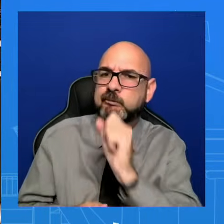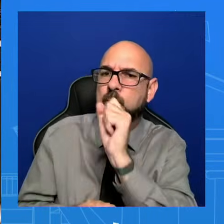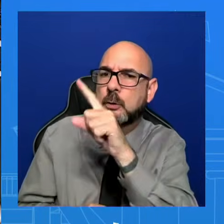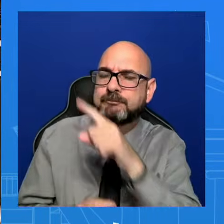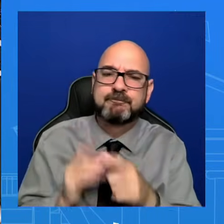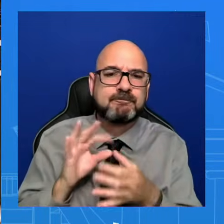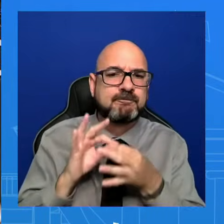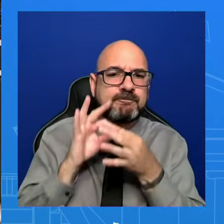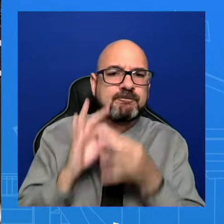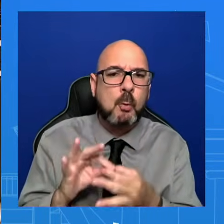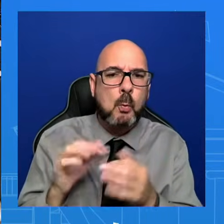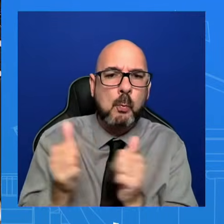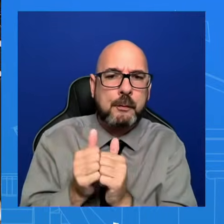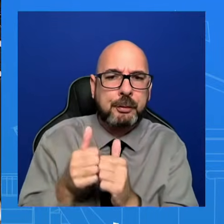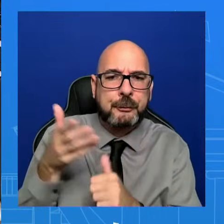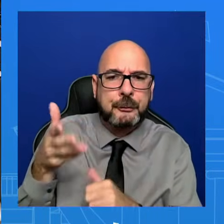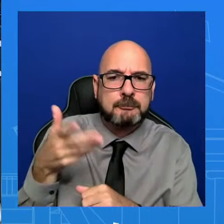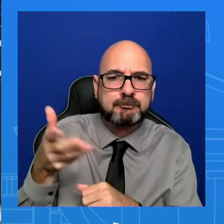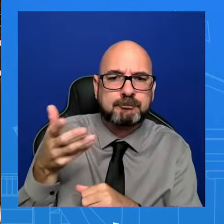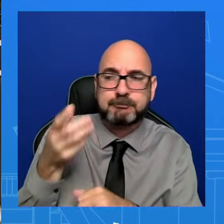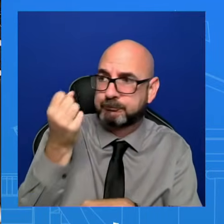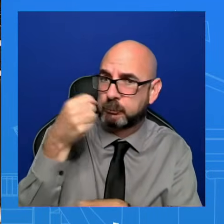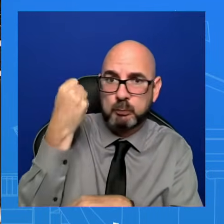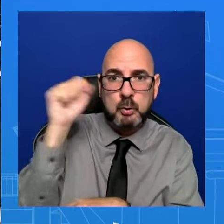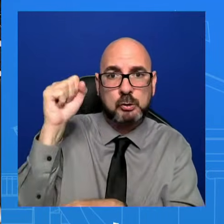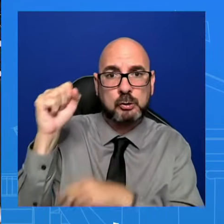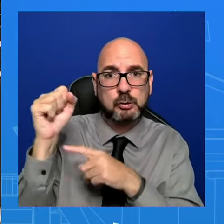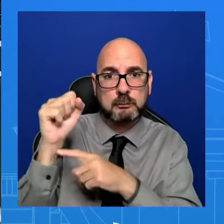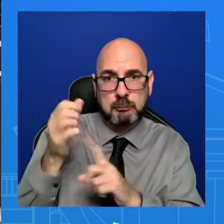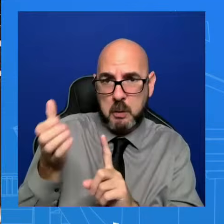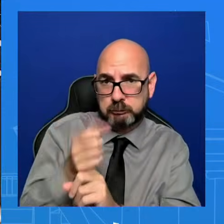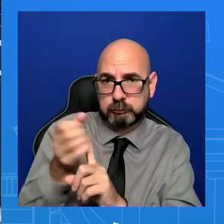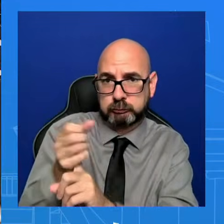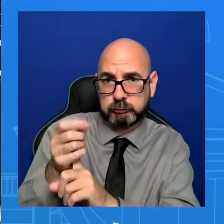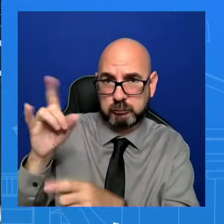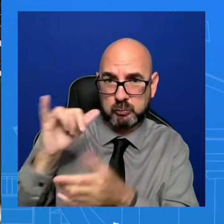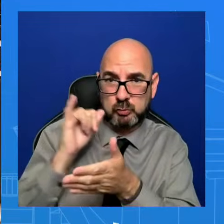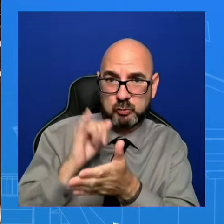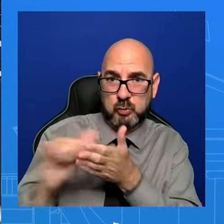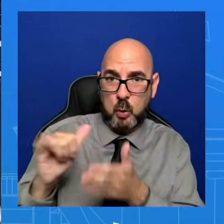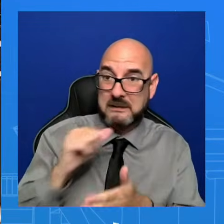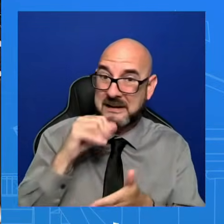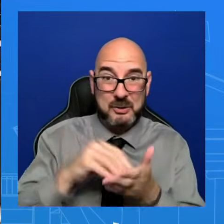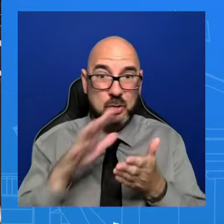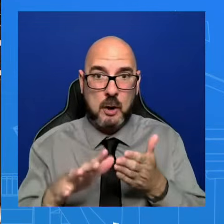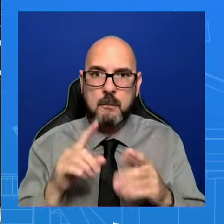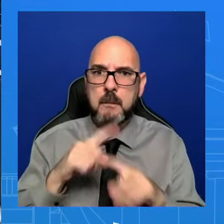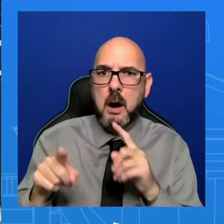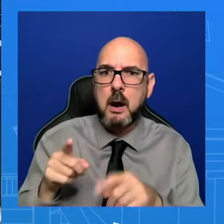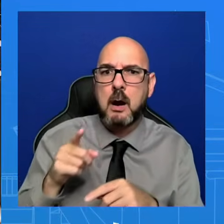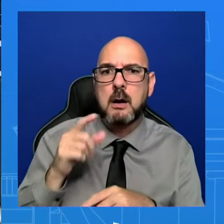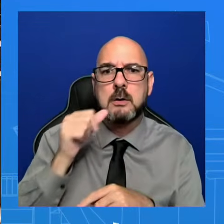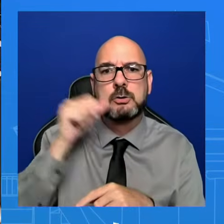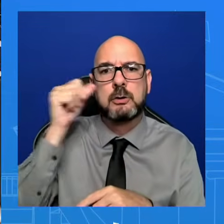that were arrested in New York were not students. Yesterday, John Kirby said that there was no intelligence